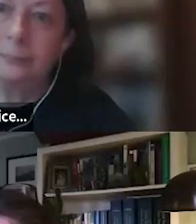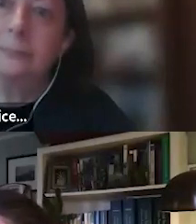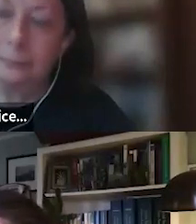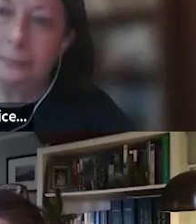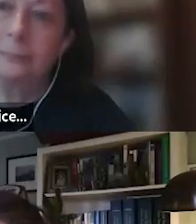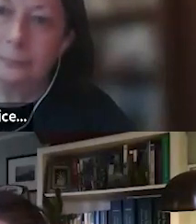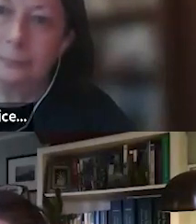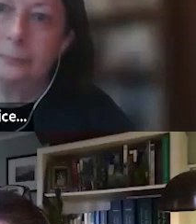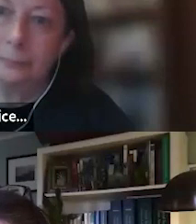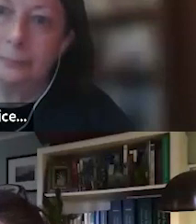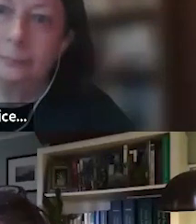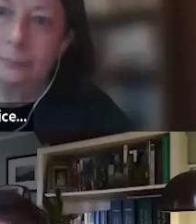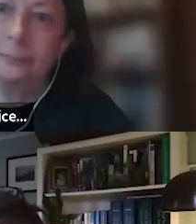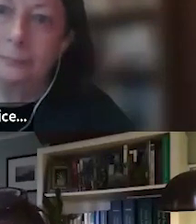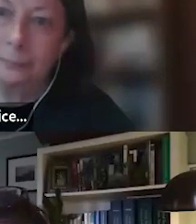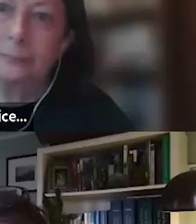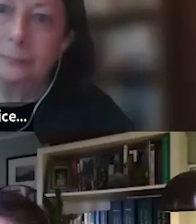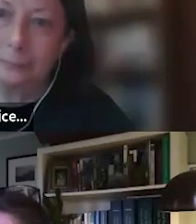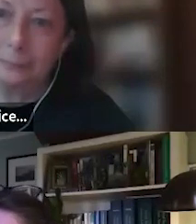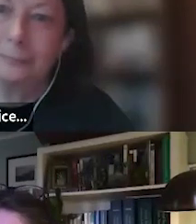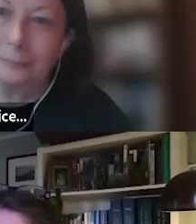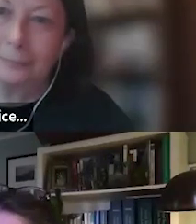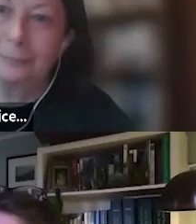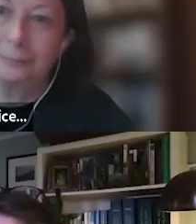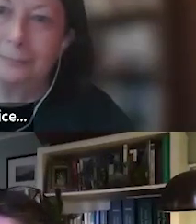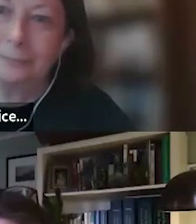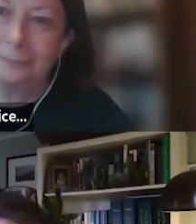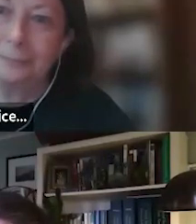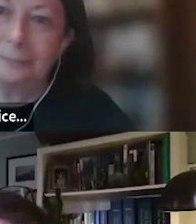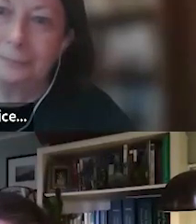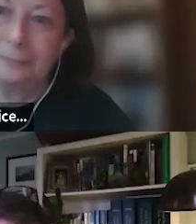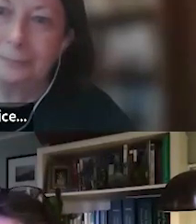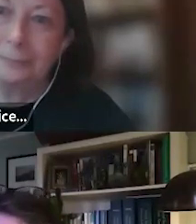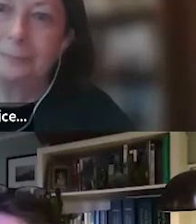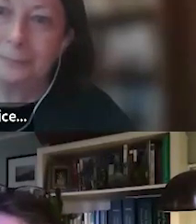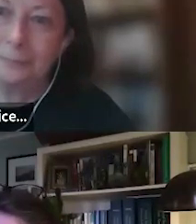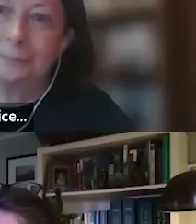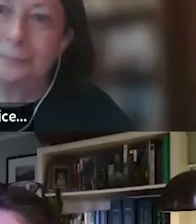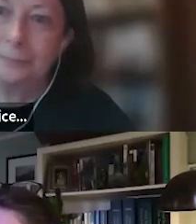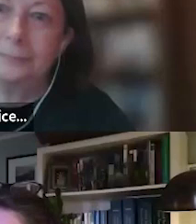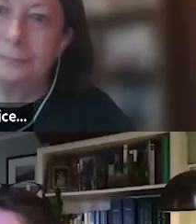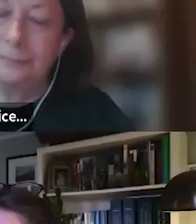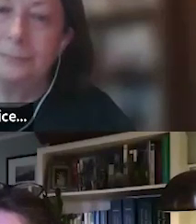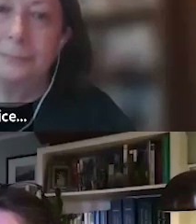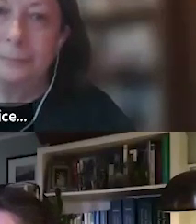I love how Kate shared that retirement calculator, that would be a great thing to start, sitting down with your applicant